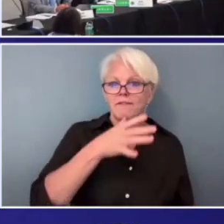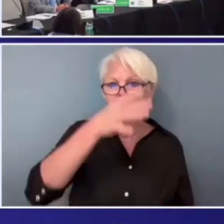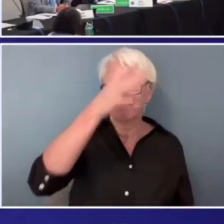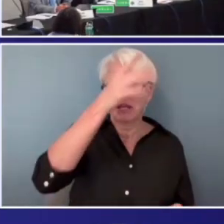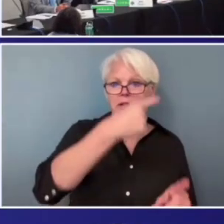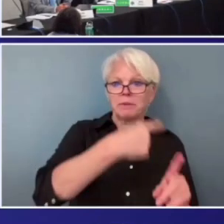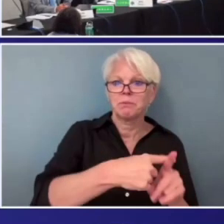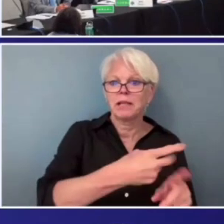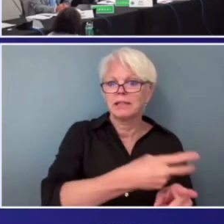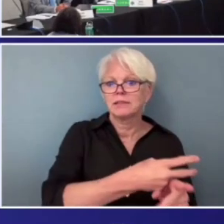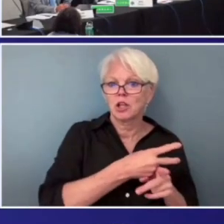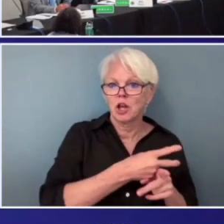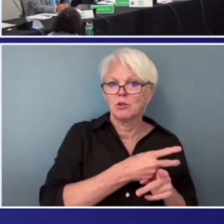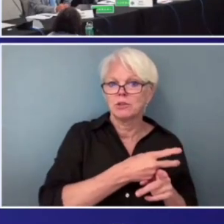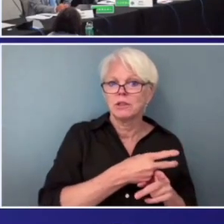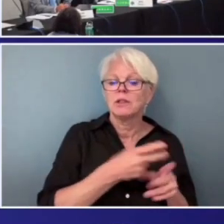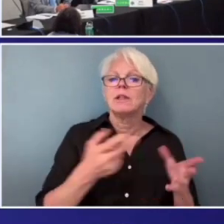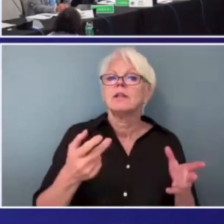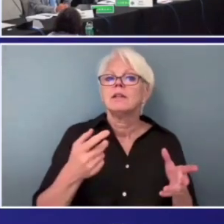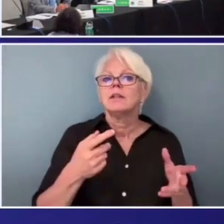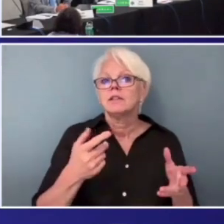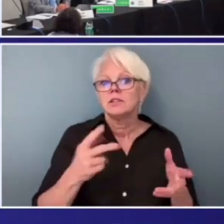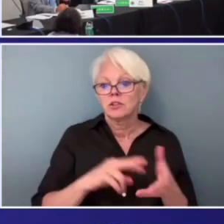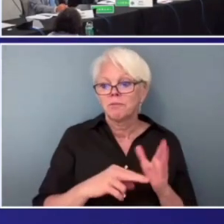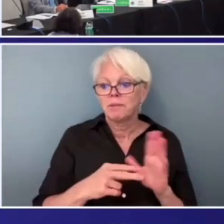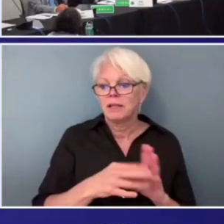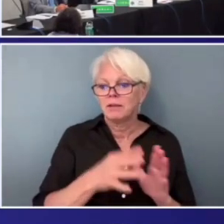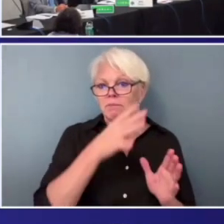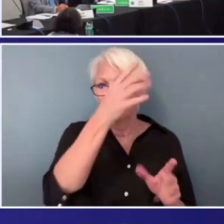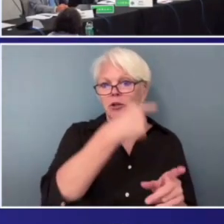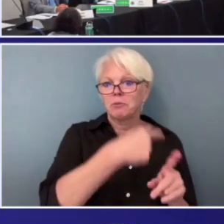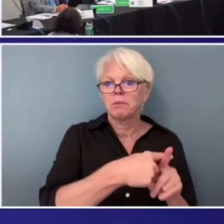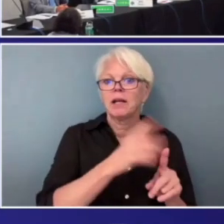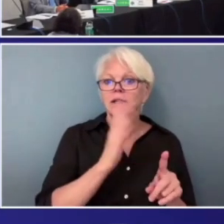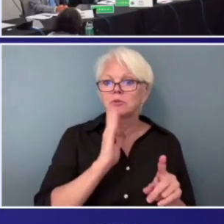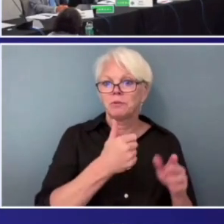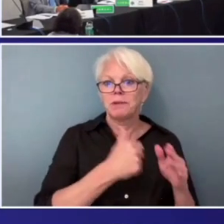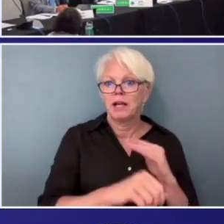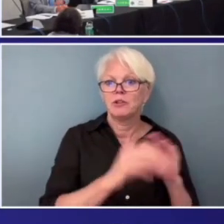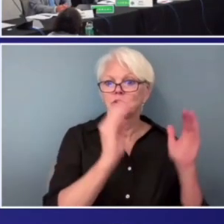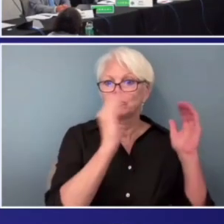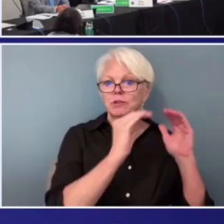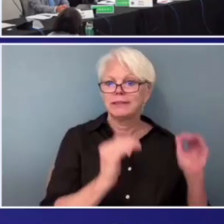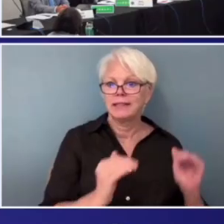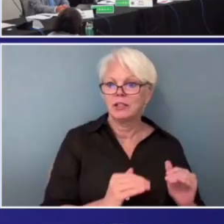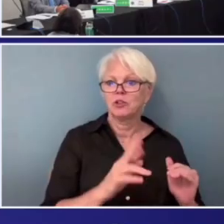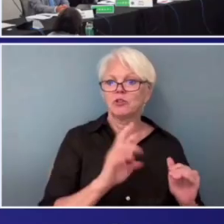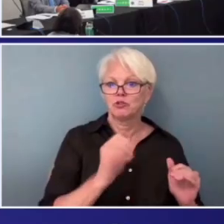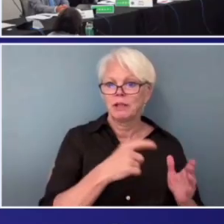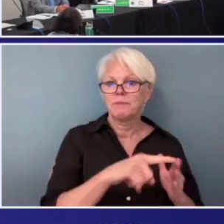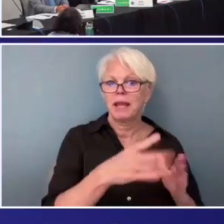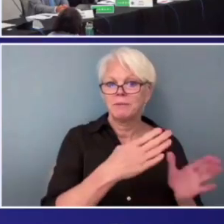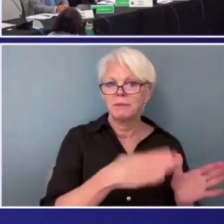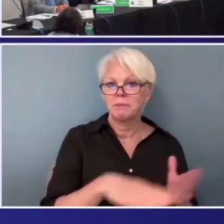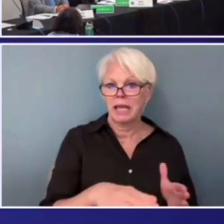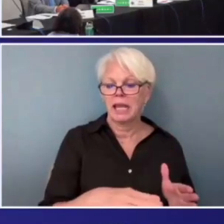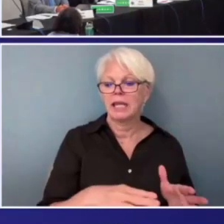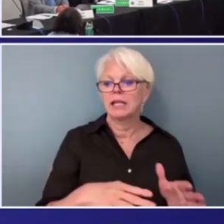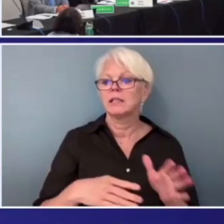and so therefore the Parent PLUS Loans would be under the Tiered Repayment Plan, my question is, is the,